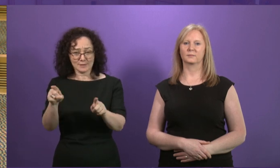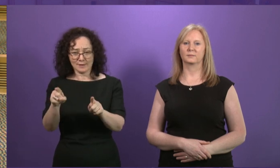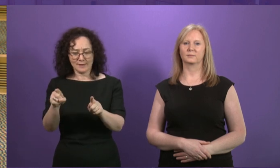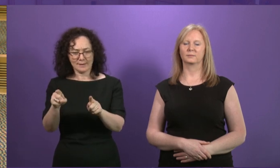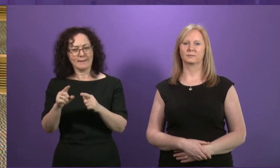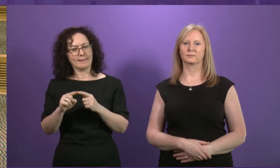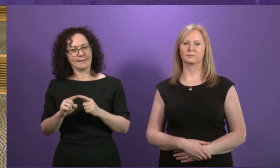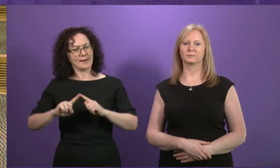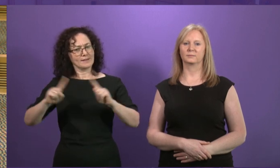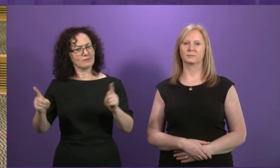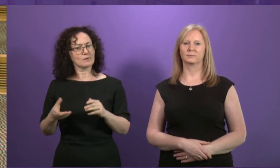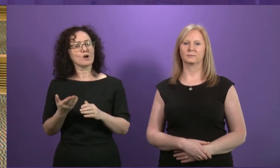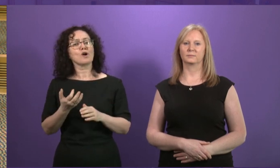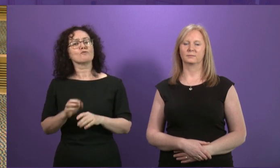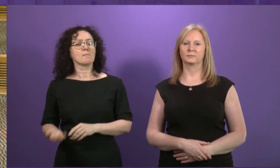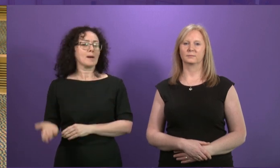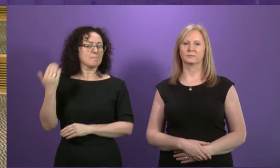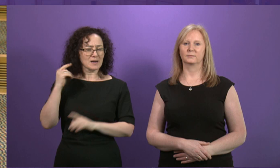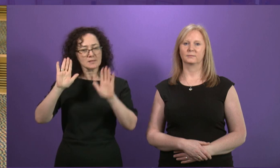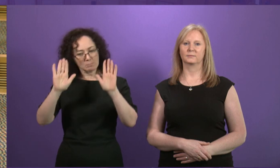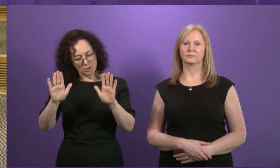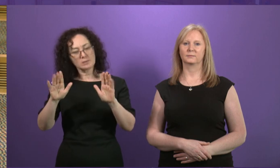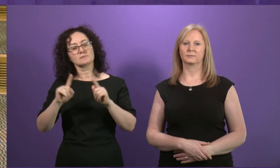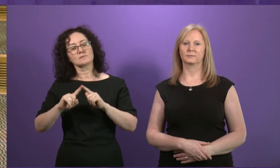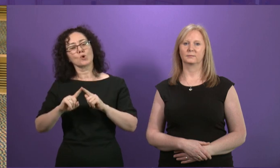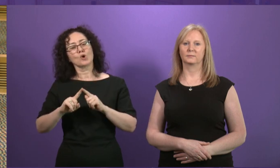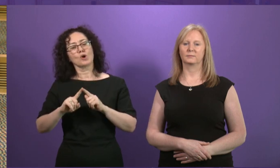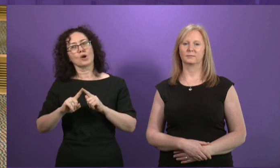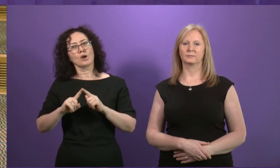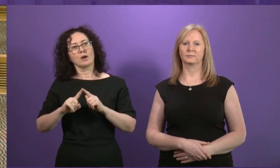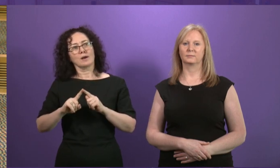That, of course, is history. What is important now is that we get it right and we will continue